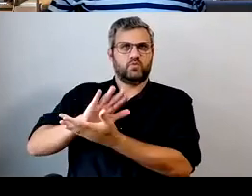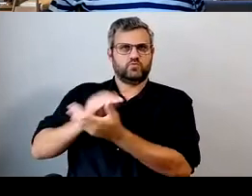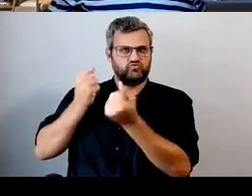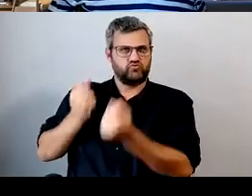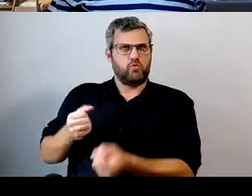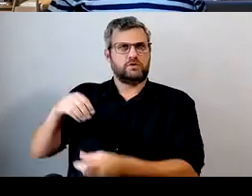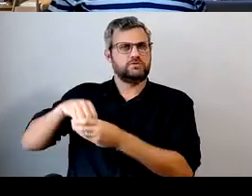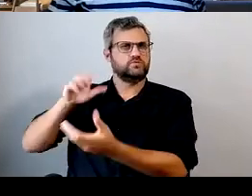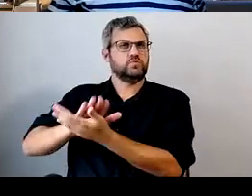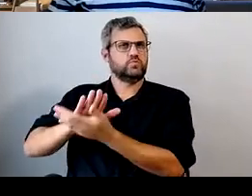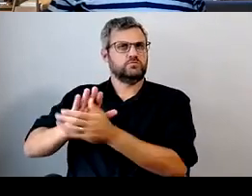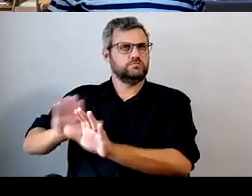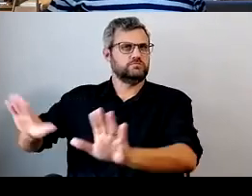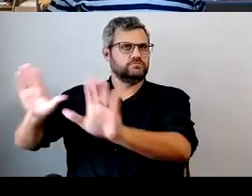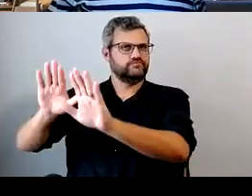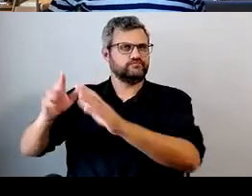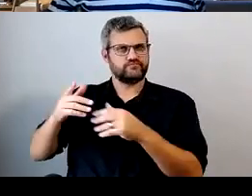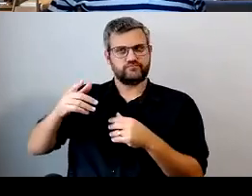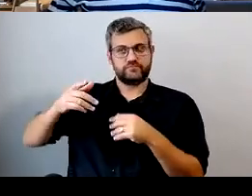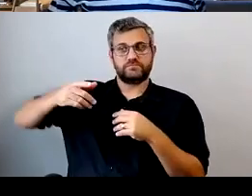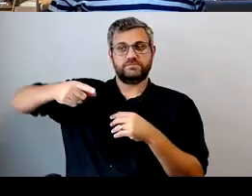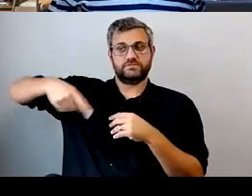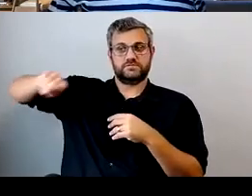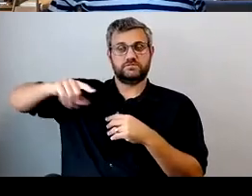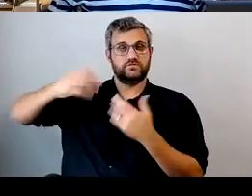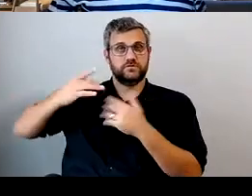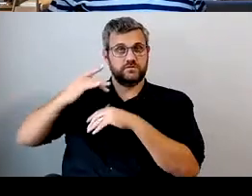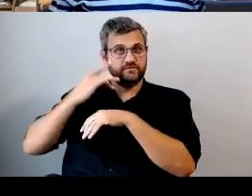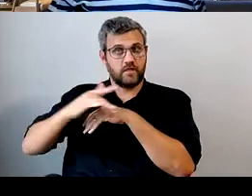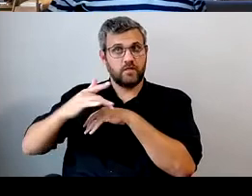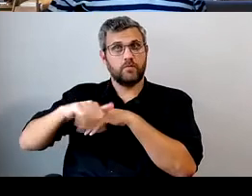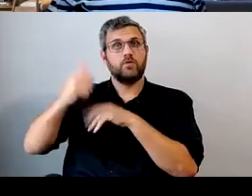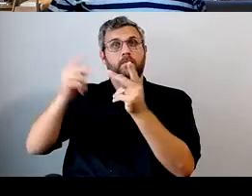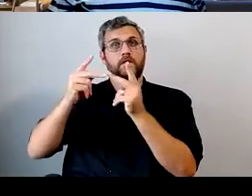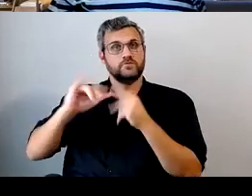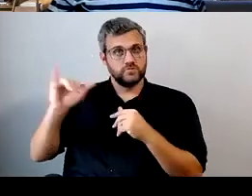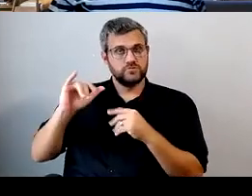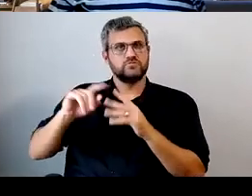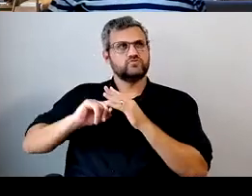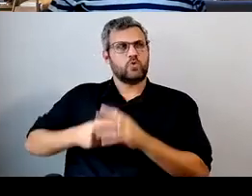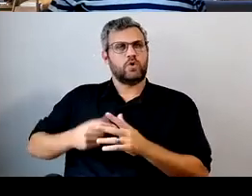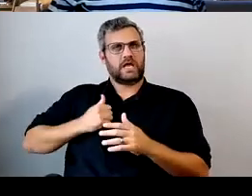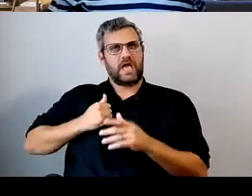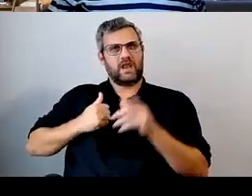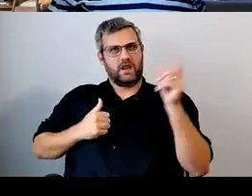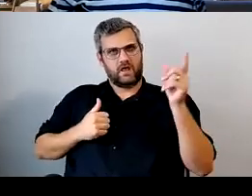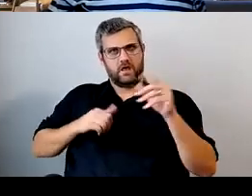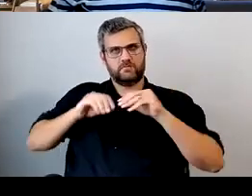but they are available other places. They started in Canada and they're spreading here in the United States.